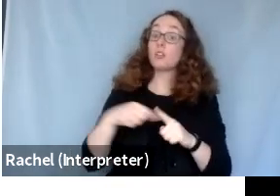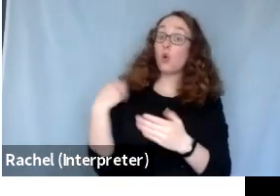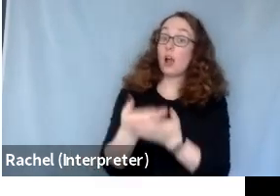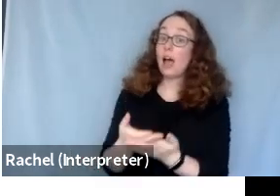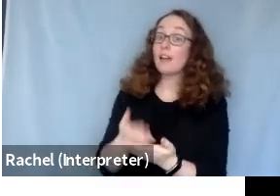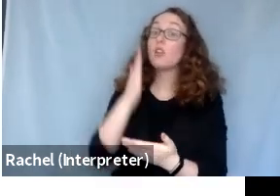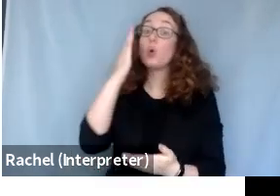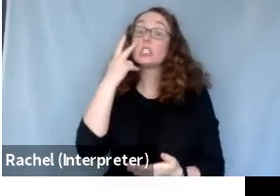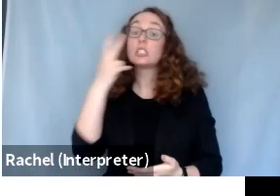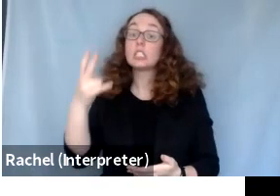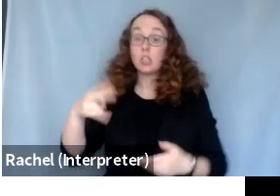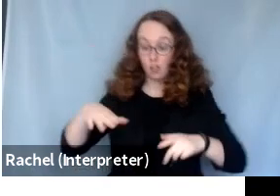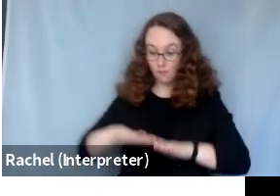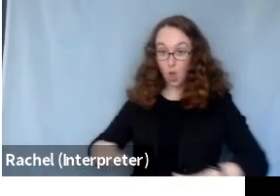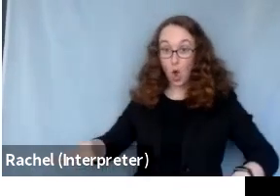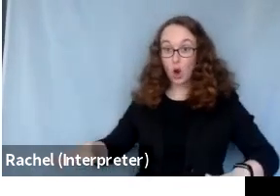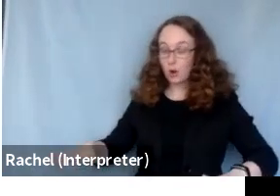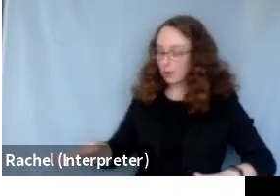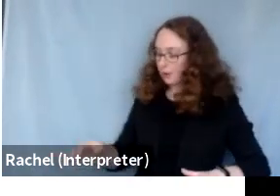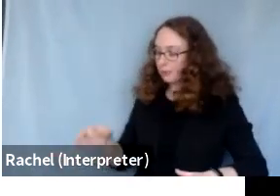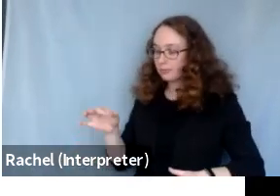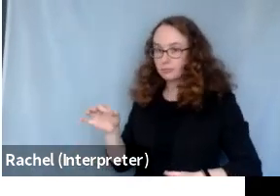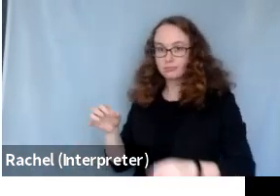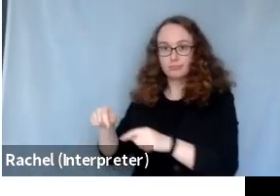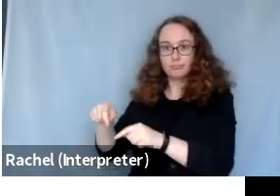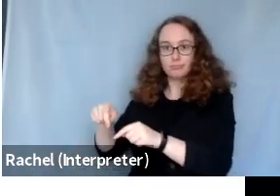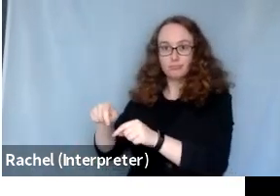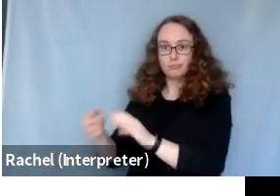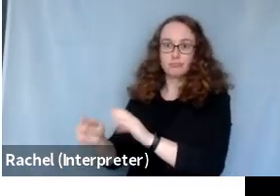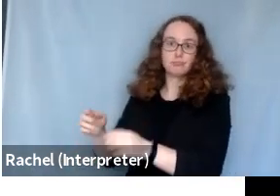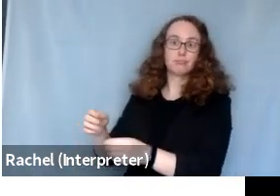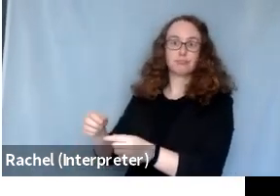line up and so on and so forth. We will have multiple access points around